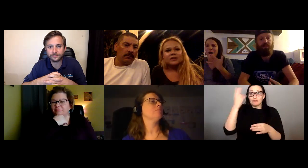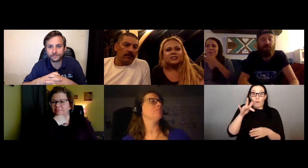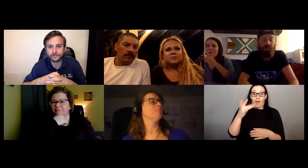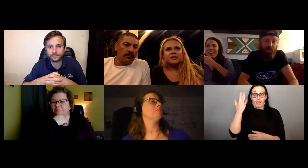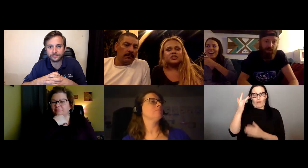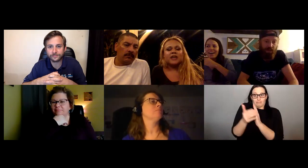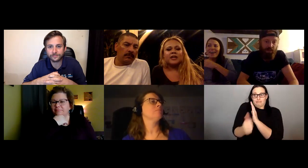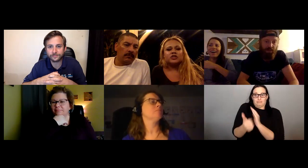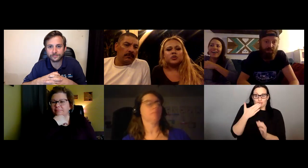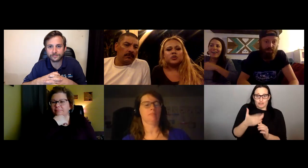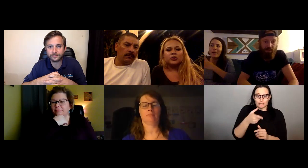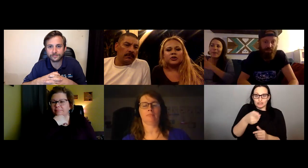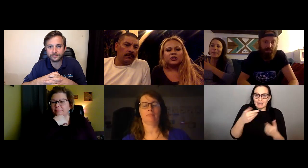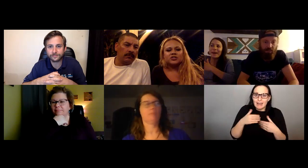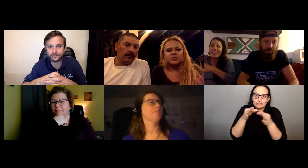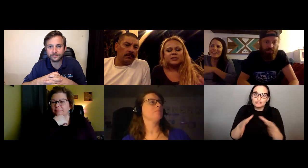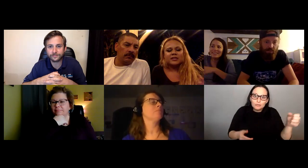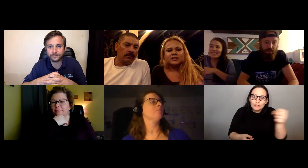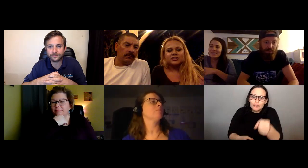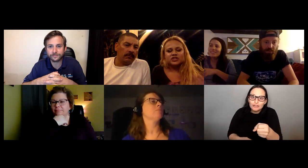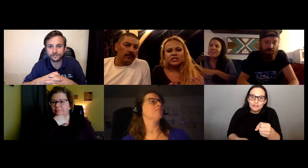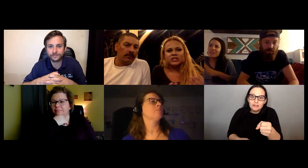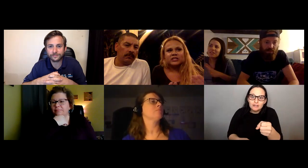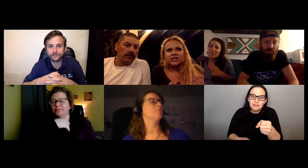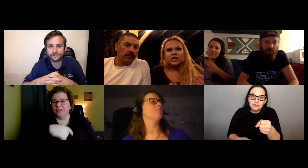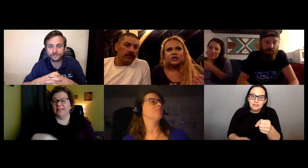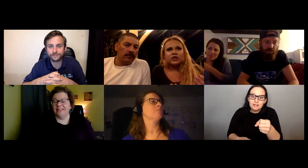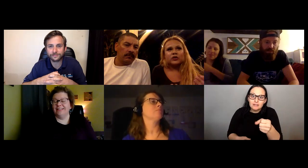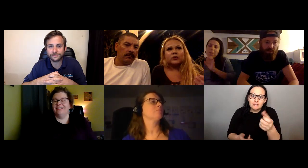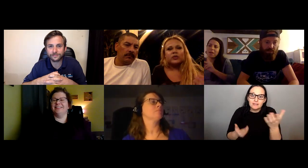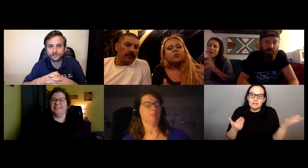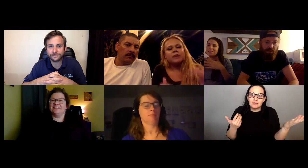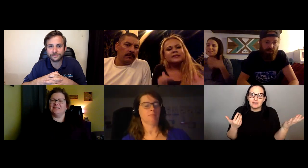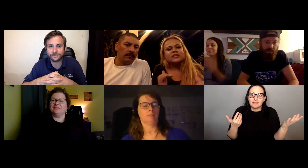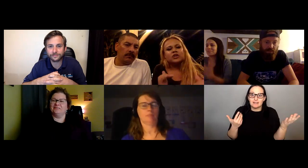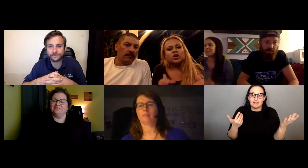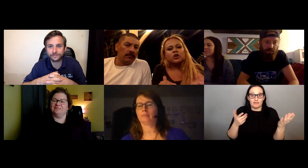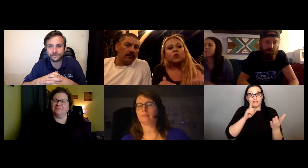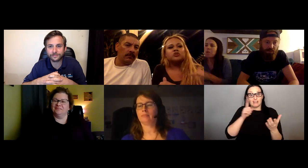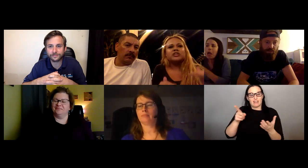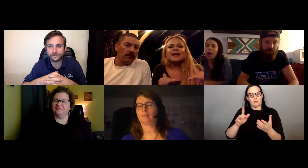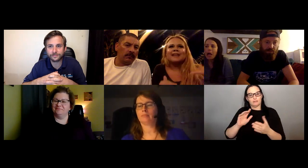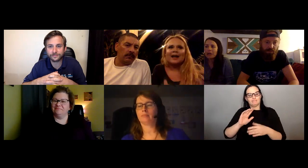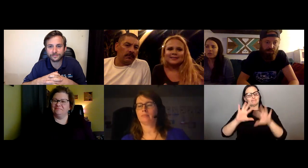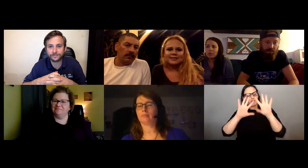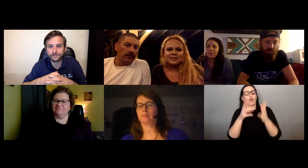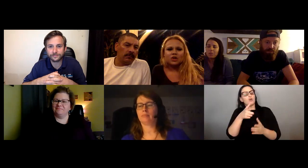is because she had an interpreter just because she you know they were basing her oh well